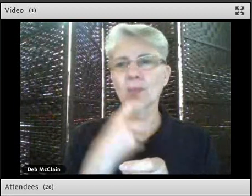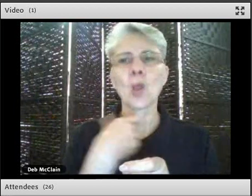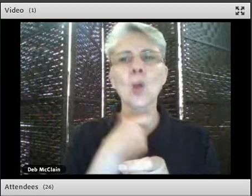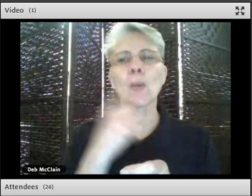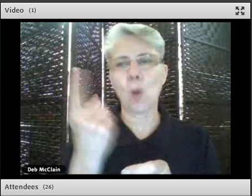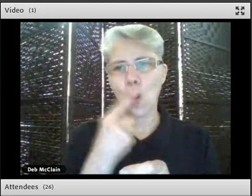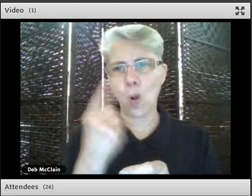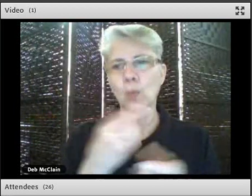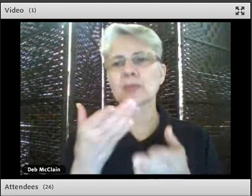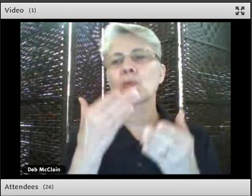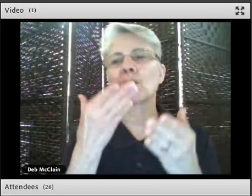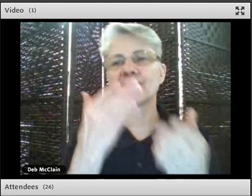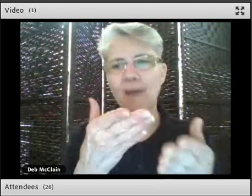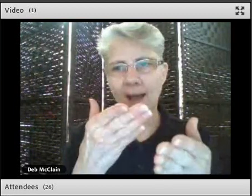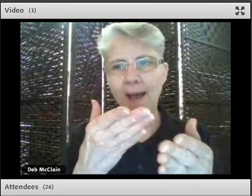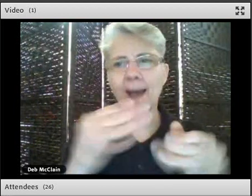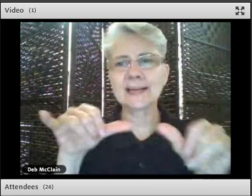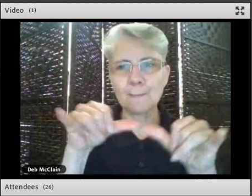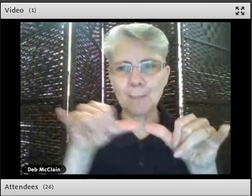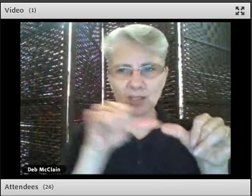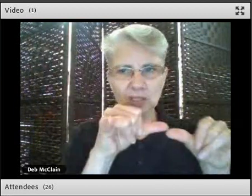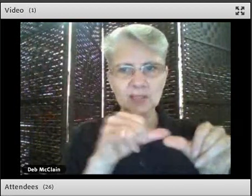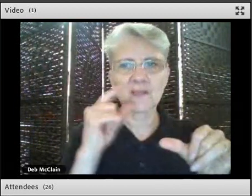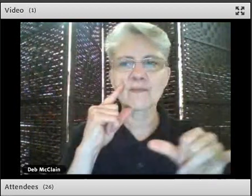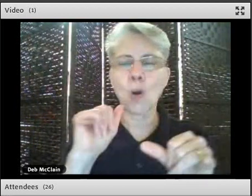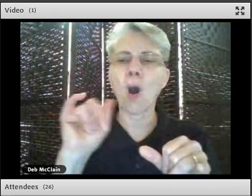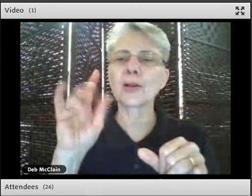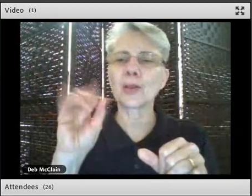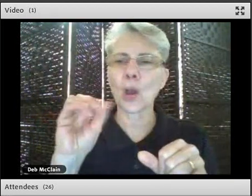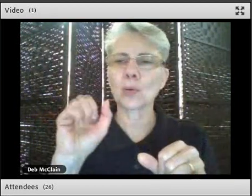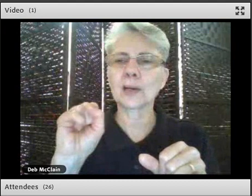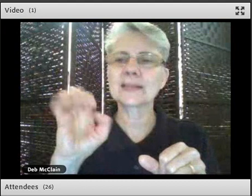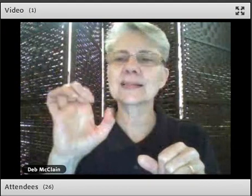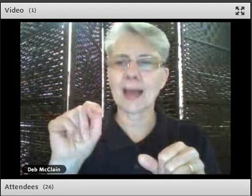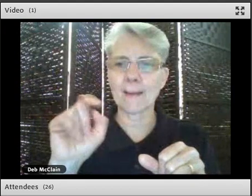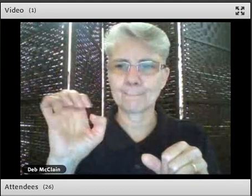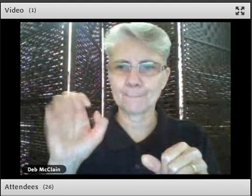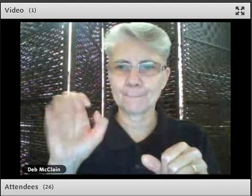And we do that in metric, using centimeters and millimeters.